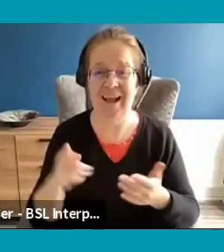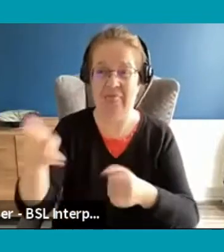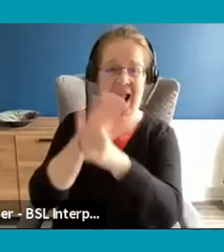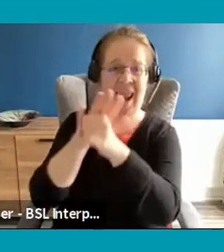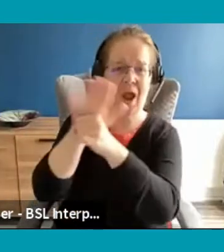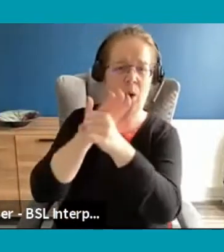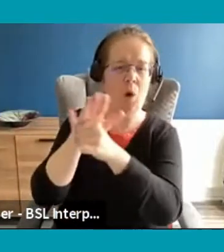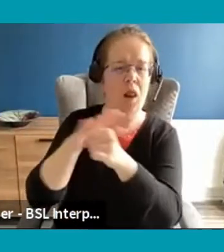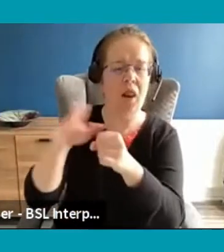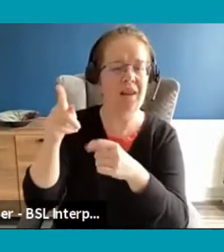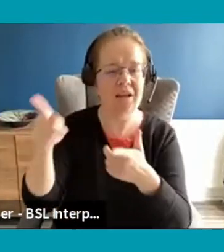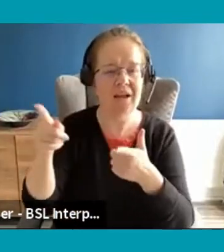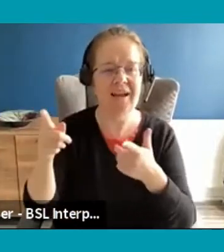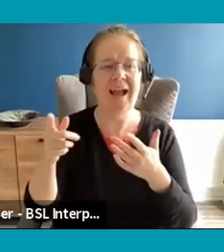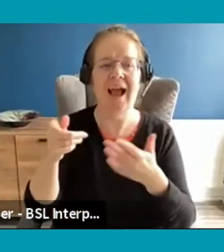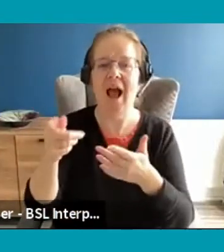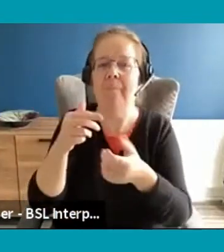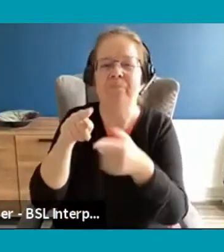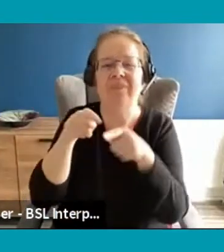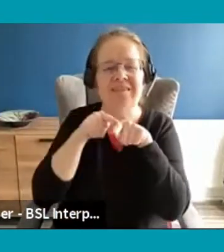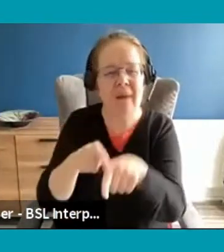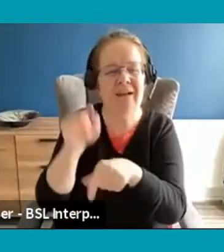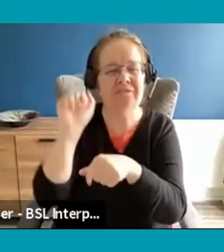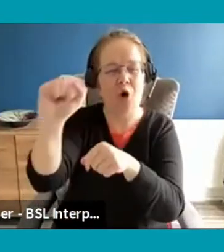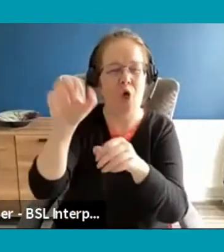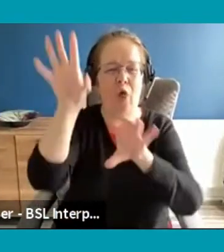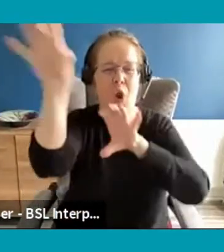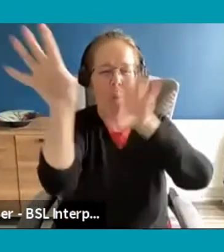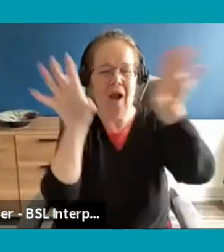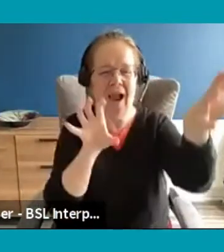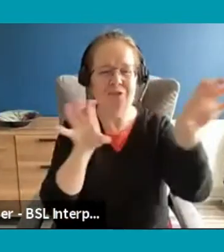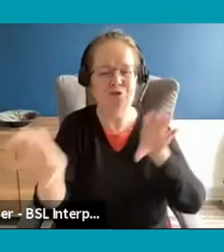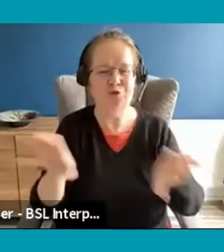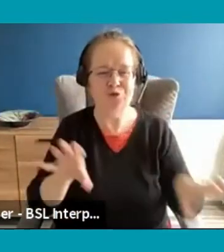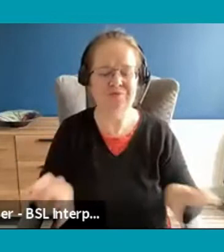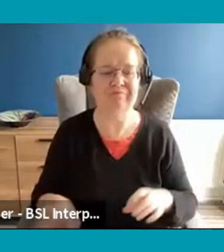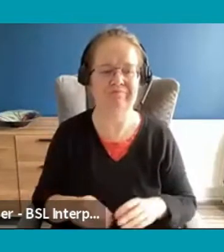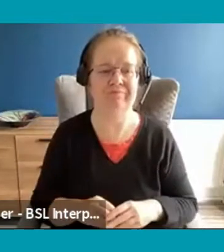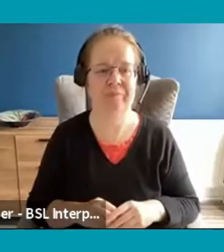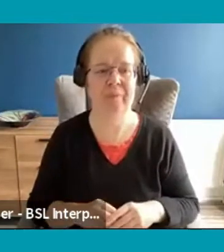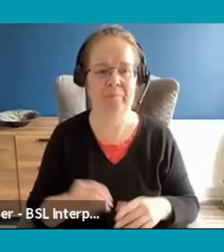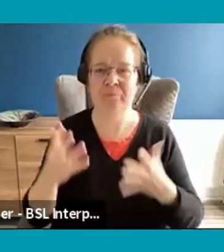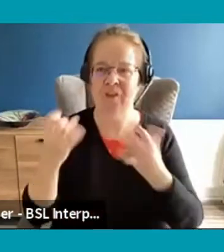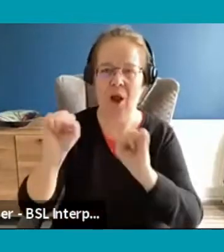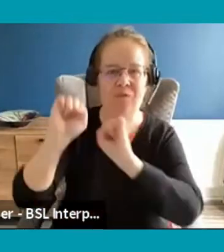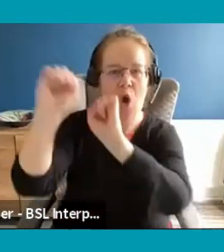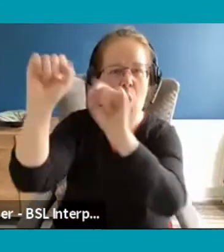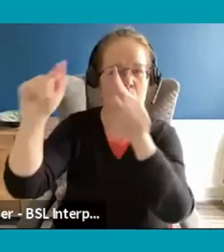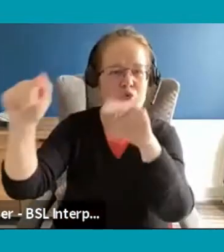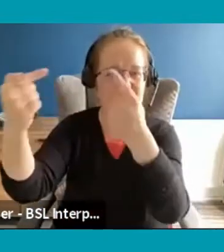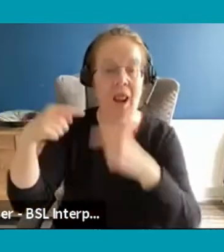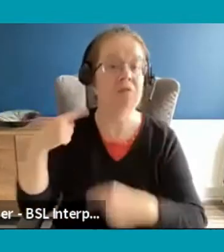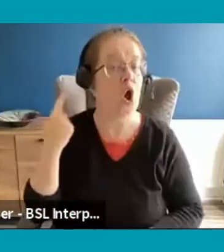Again, it depends on the geographical location really. And there's that their their own challenges. London is particularly challenging